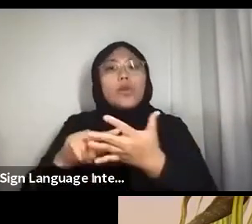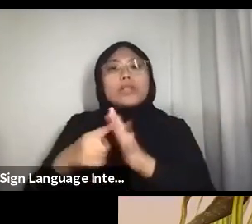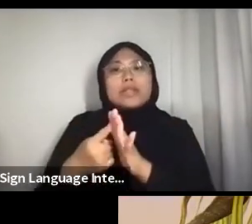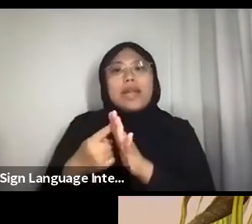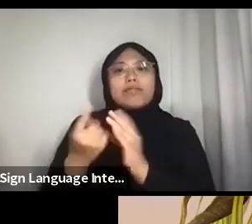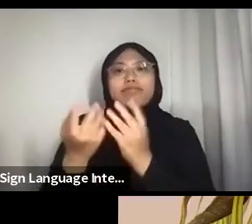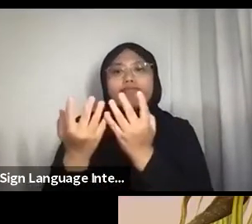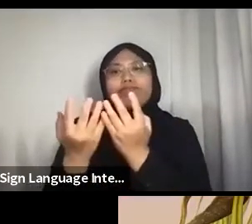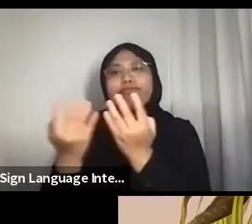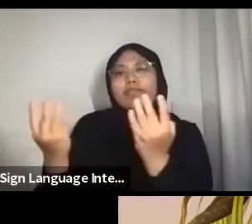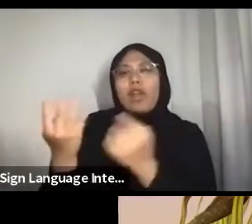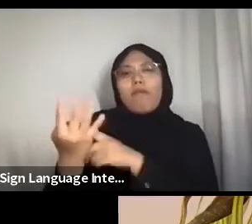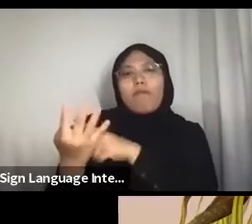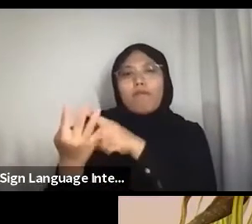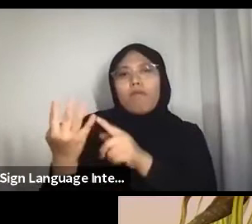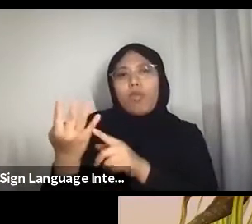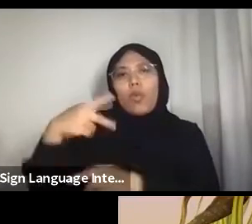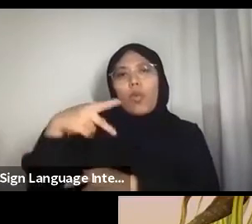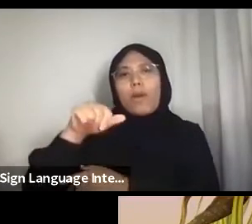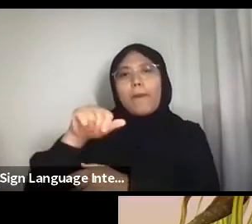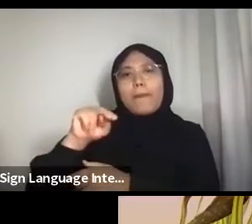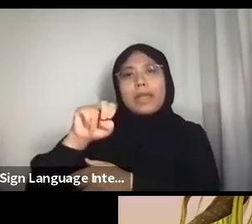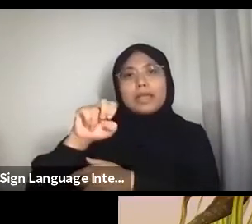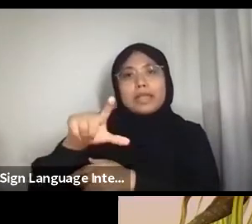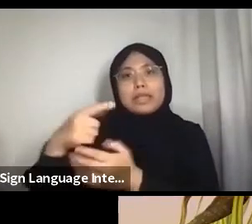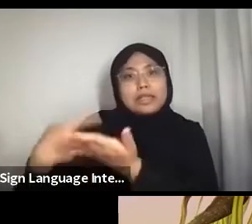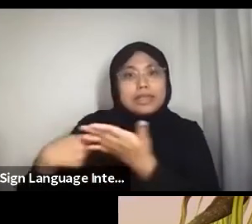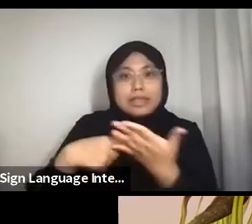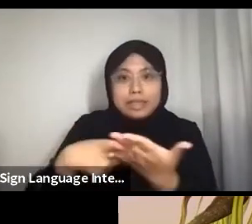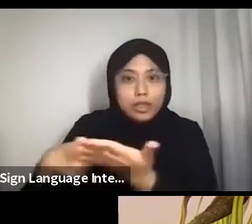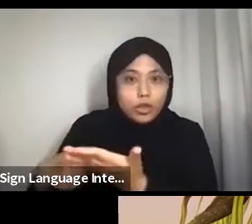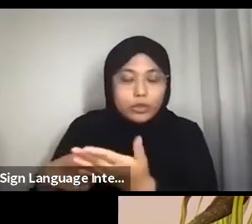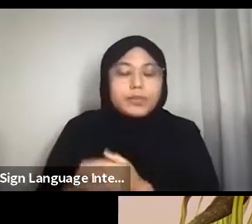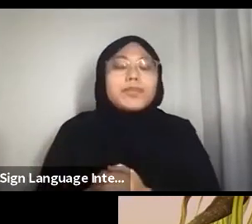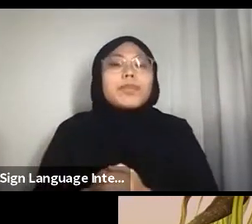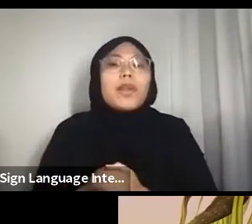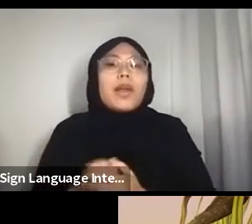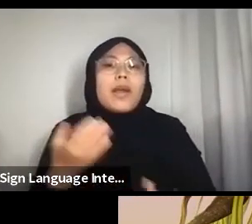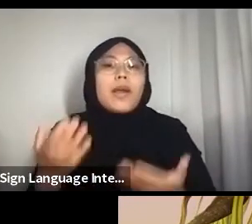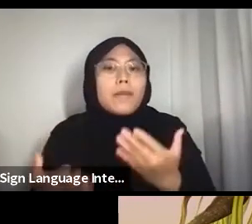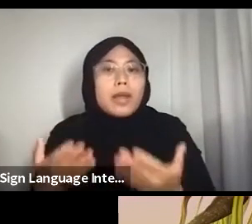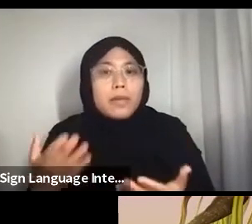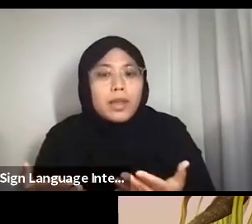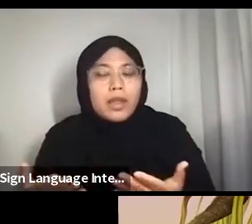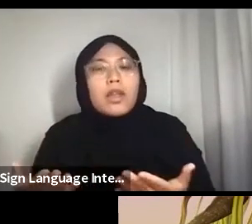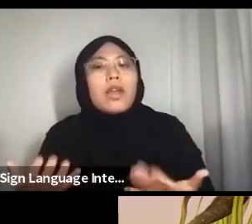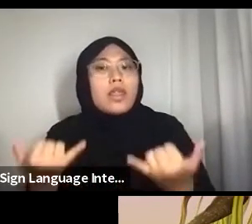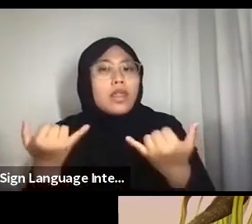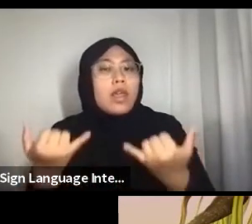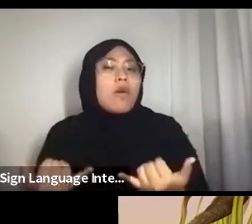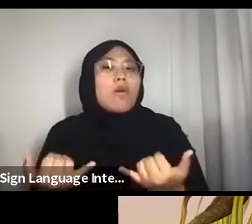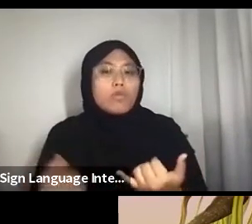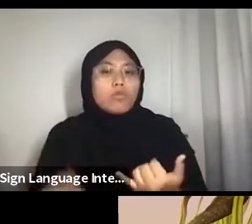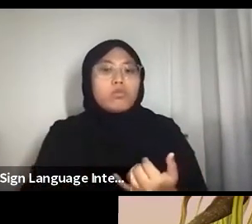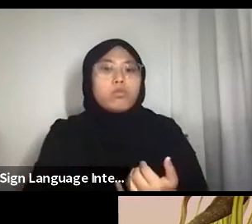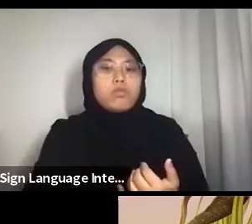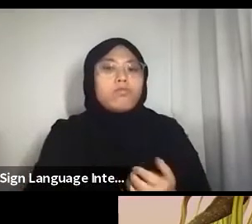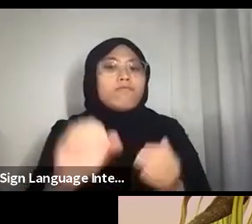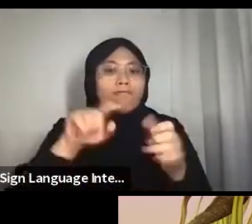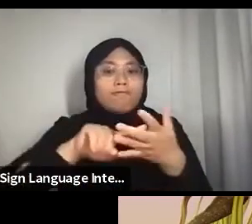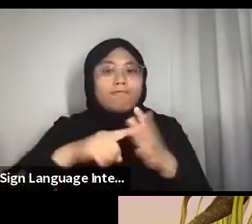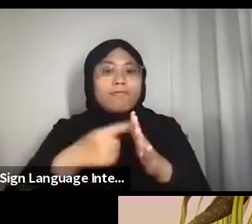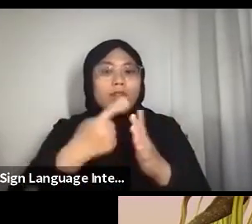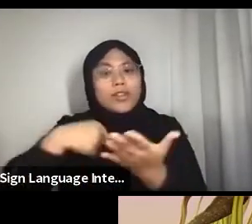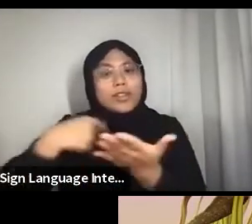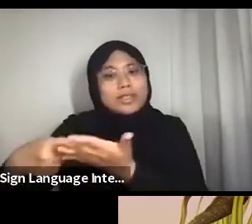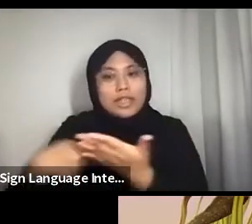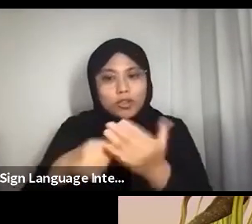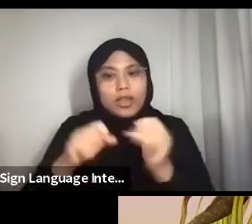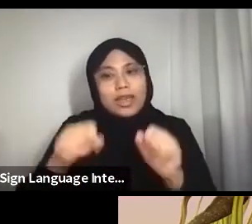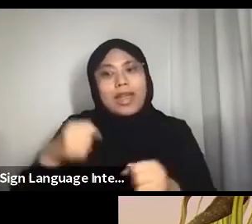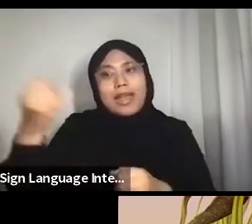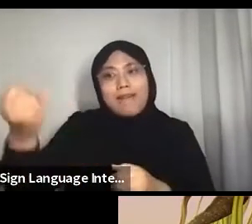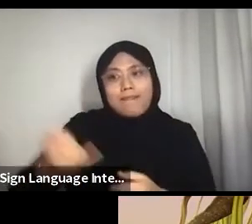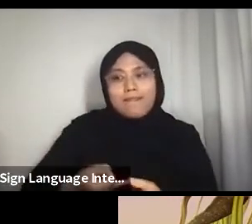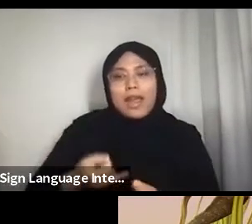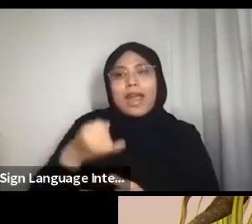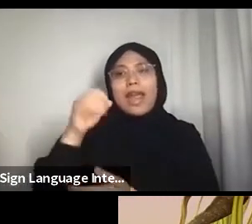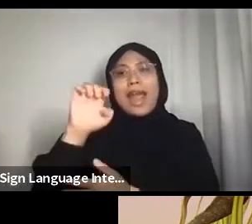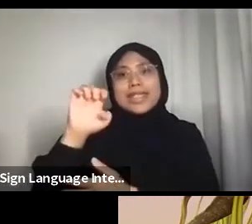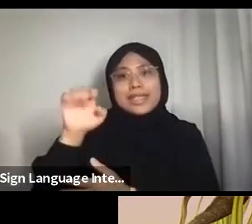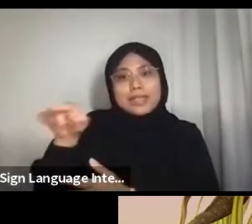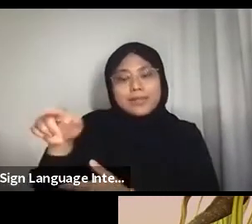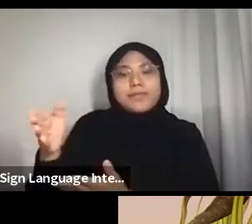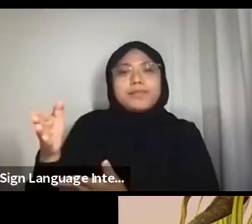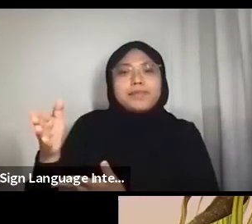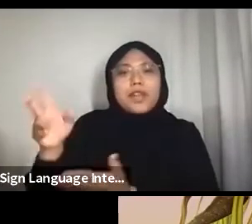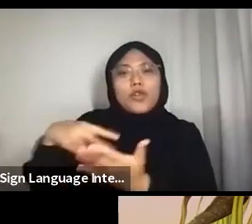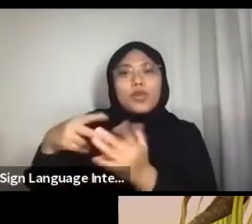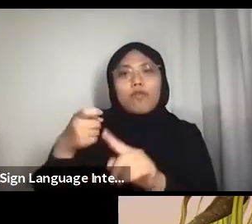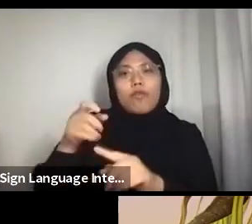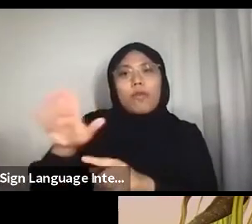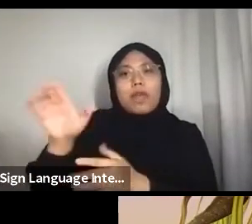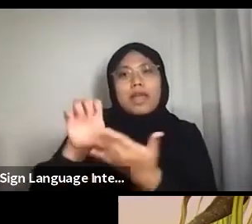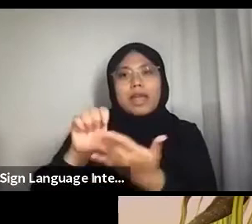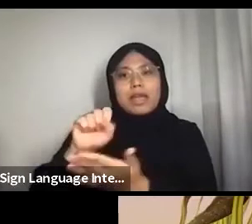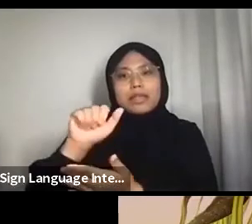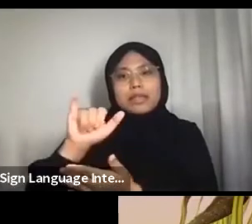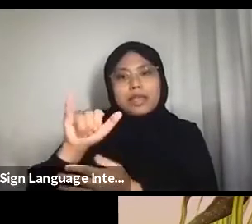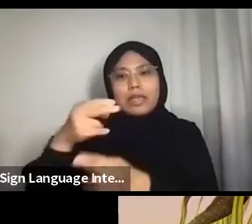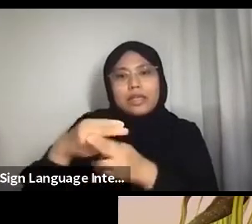Perhaps here, at this point, to start our discussion I could invite Esther to read from her essay, which is entitled “The Field”.